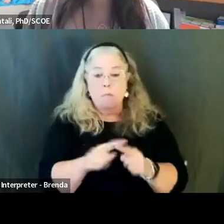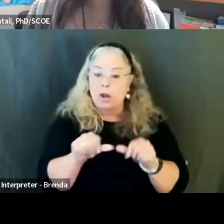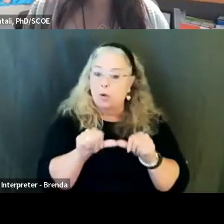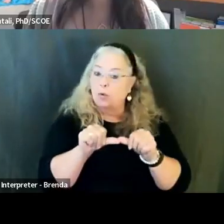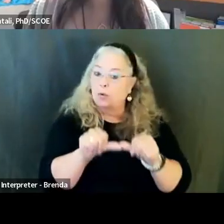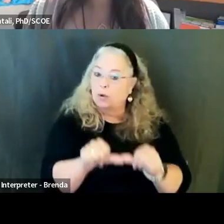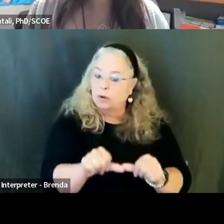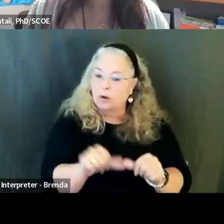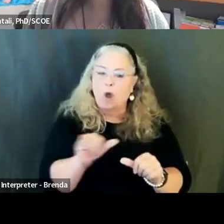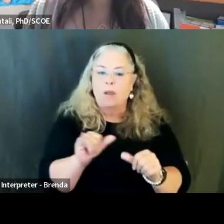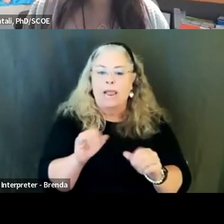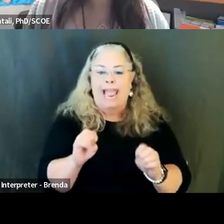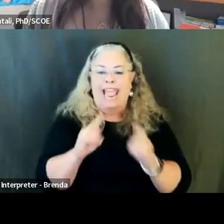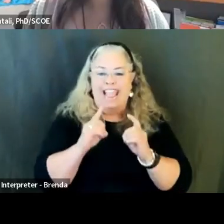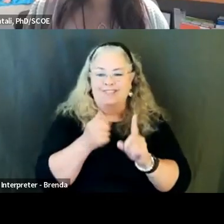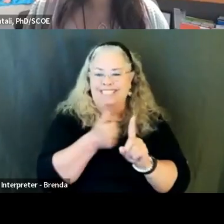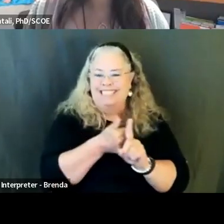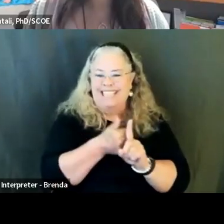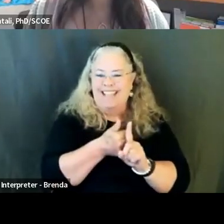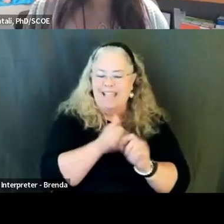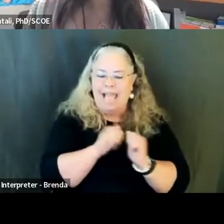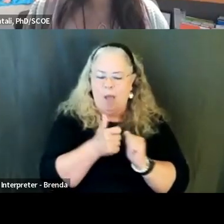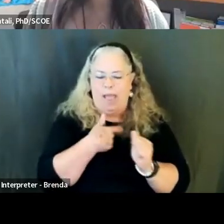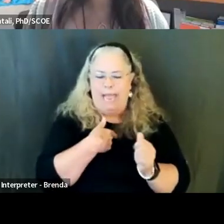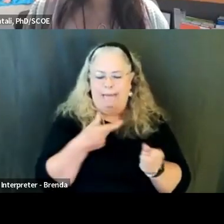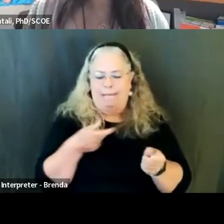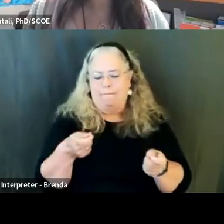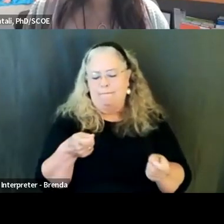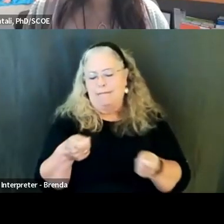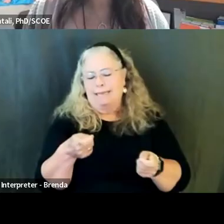also educating yourself along the way to how can I facilitate it so that learning goals are